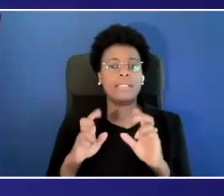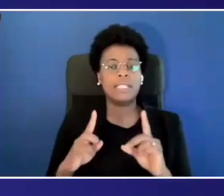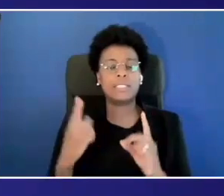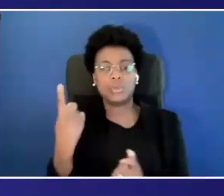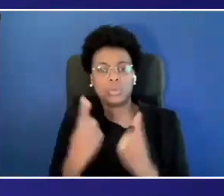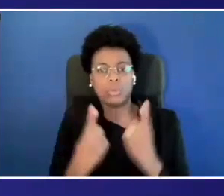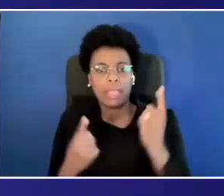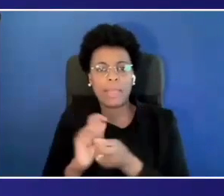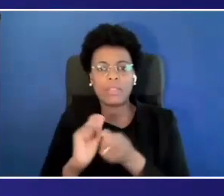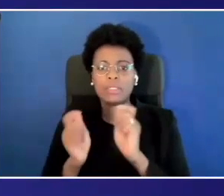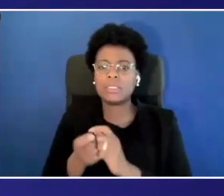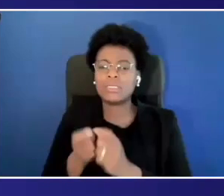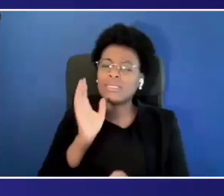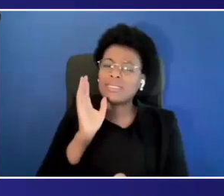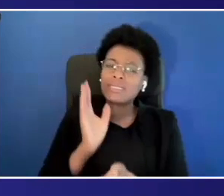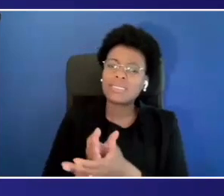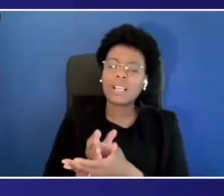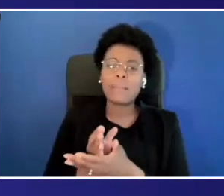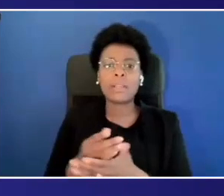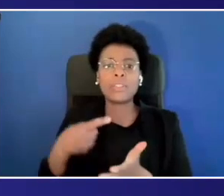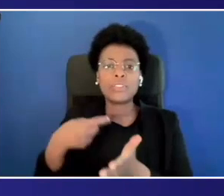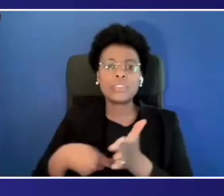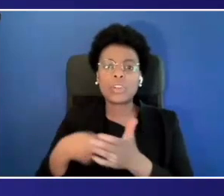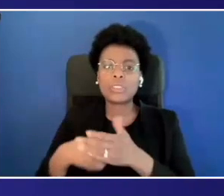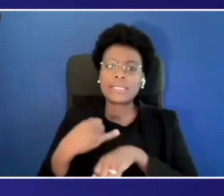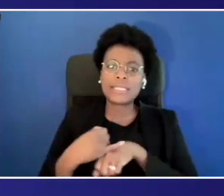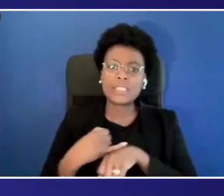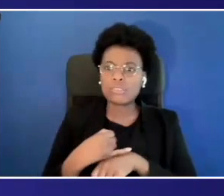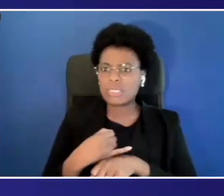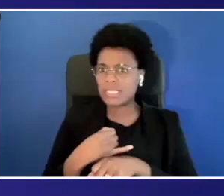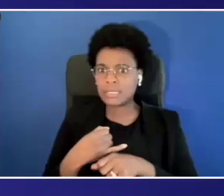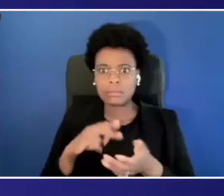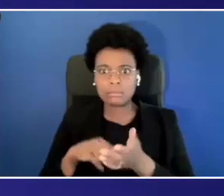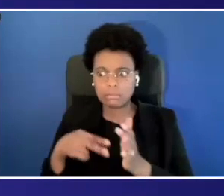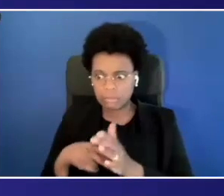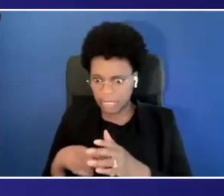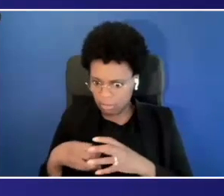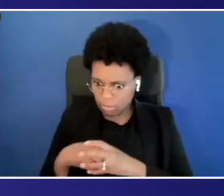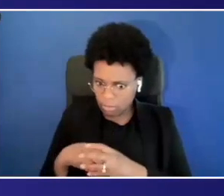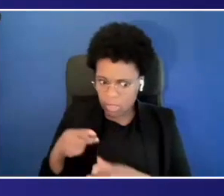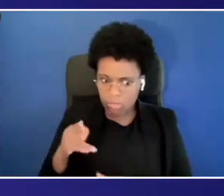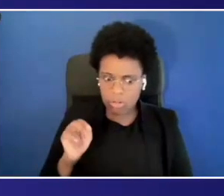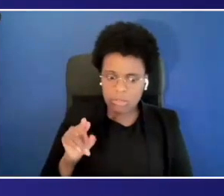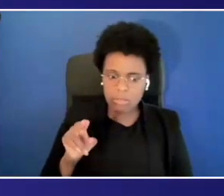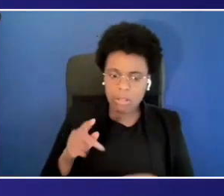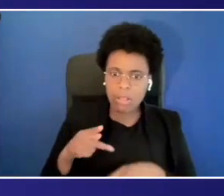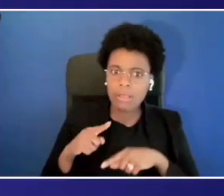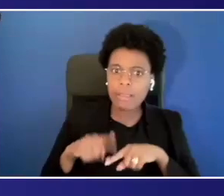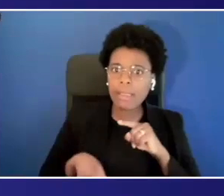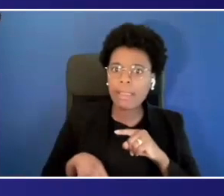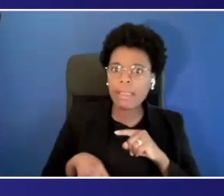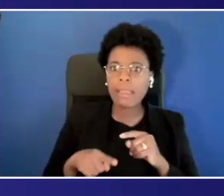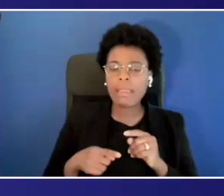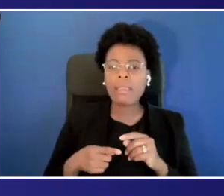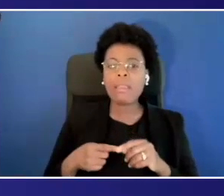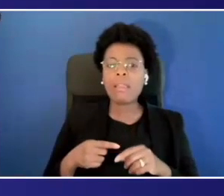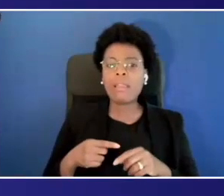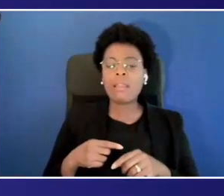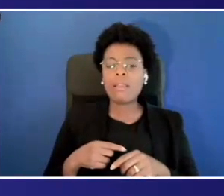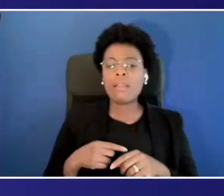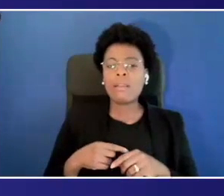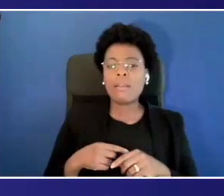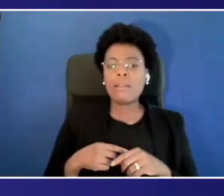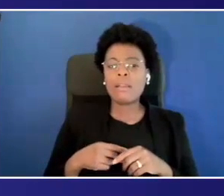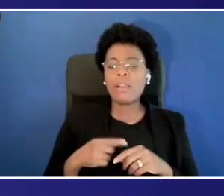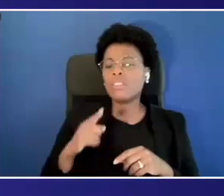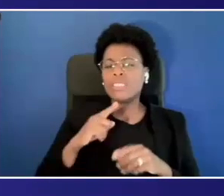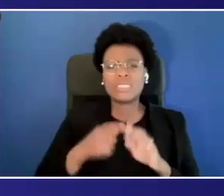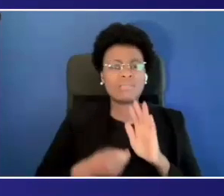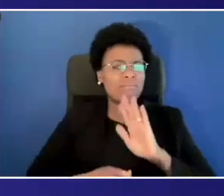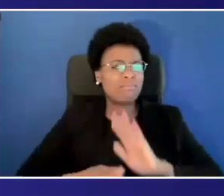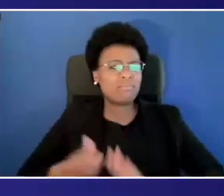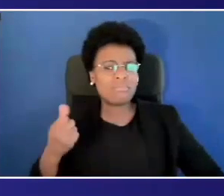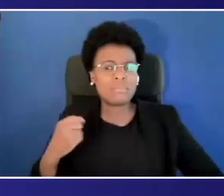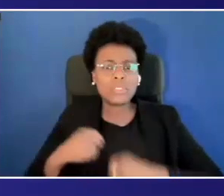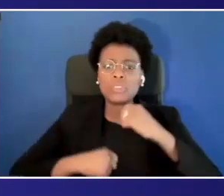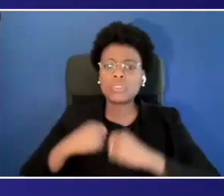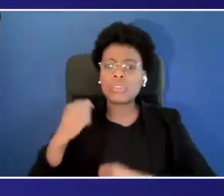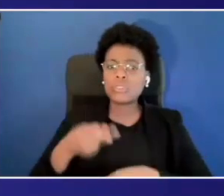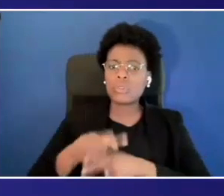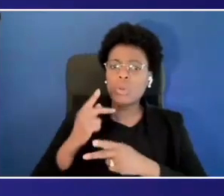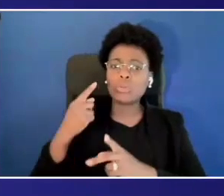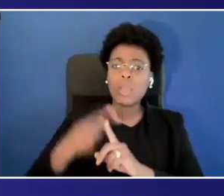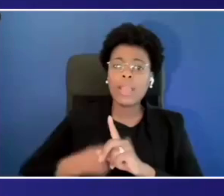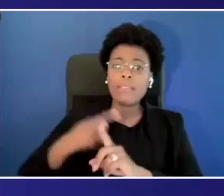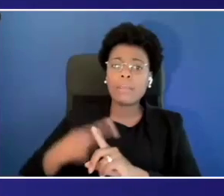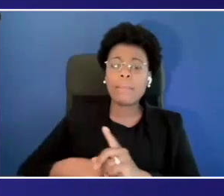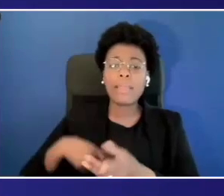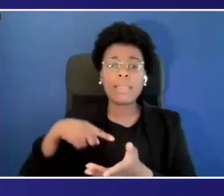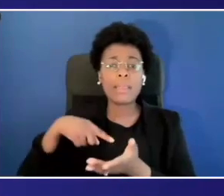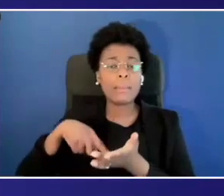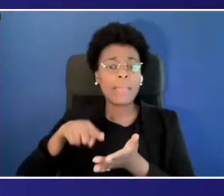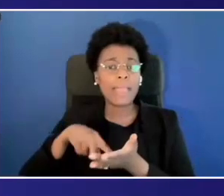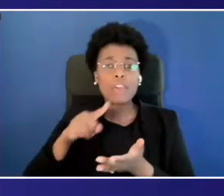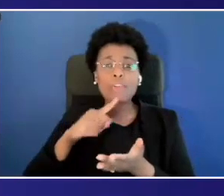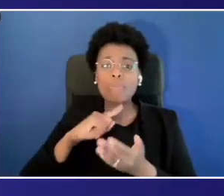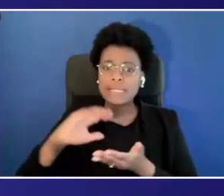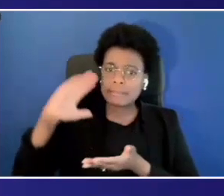Stop charging interest that prevents bars from touching the principle. Explore removing interest entirely from federal student loans, structure loans, so monthly payments actually reduce what the borrowers borrow.